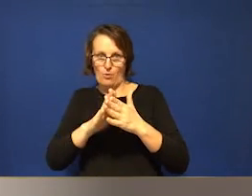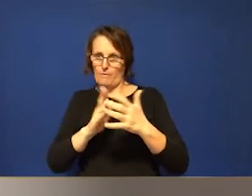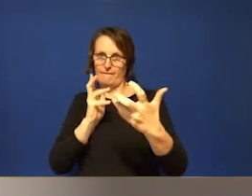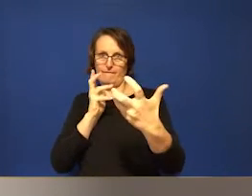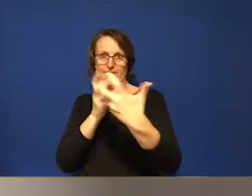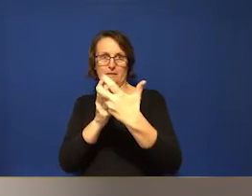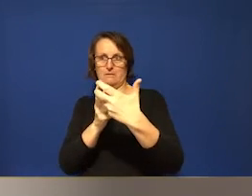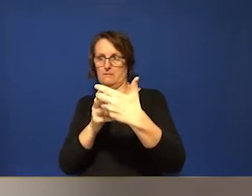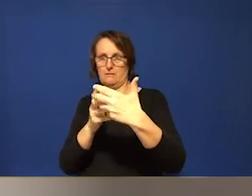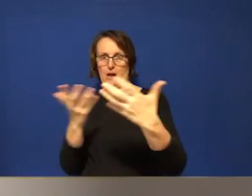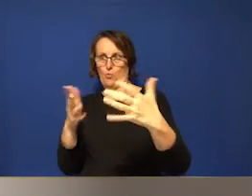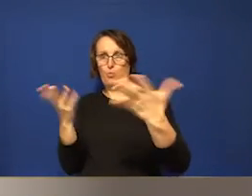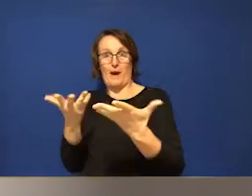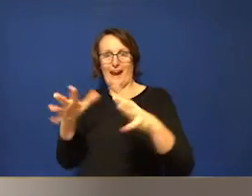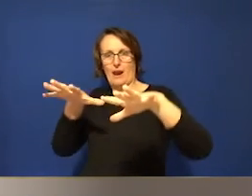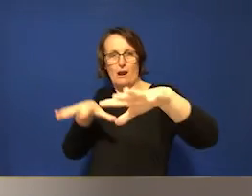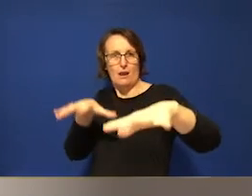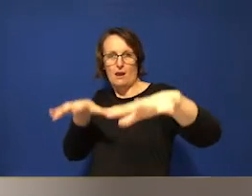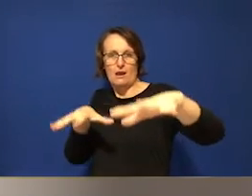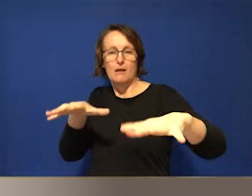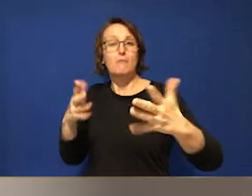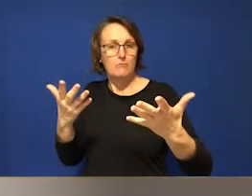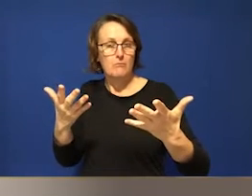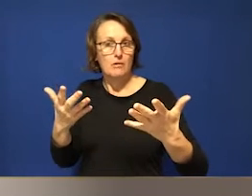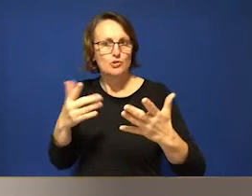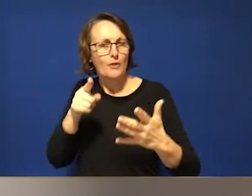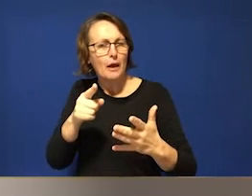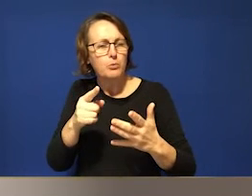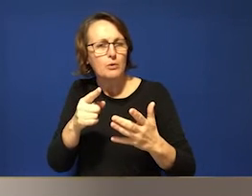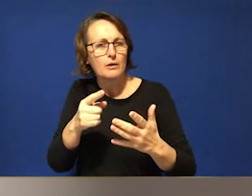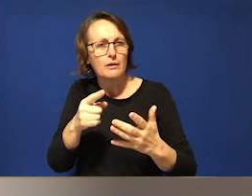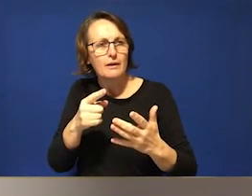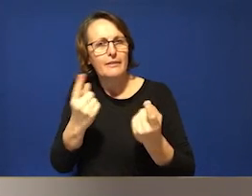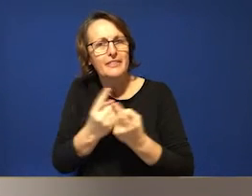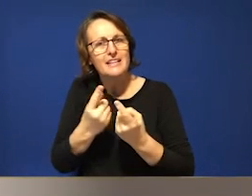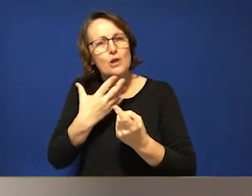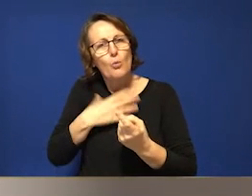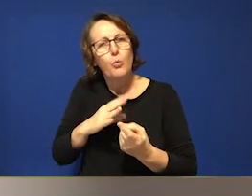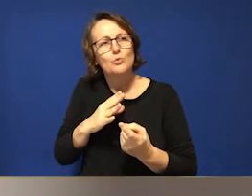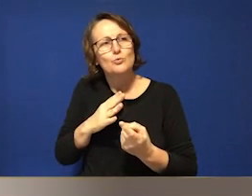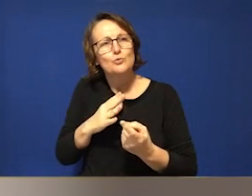So there are subtle things they kind of just observe I guess that kind of relationship thing